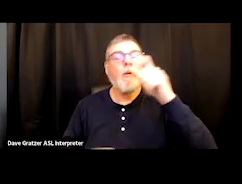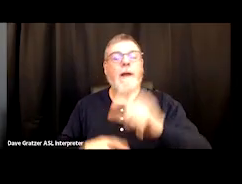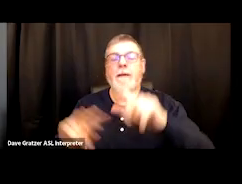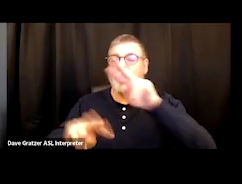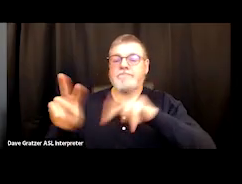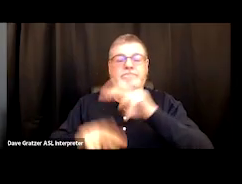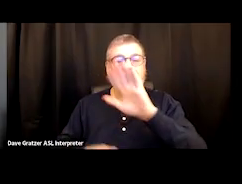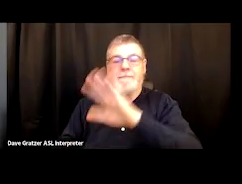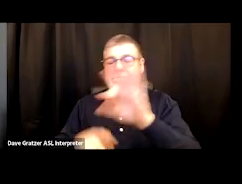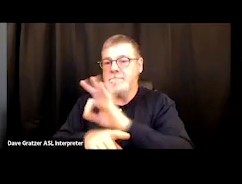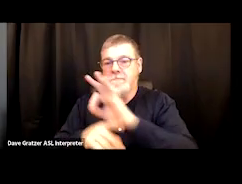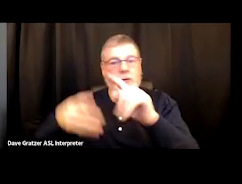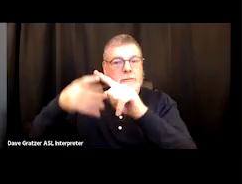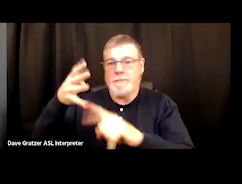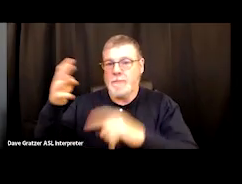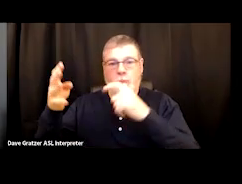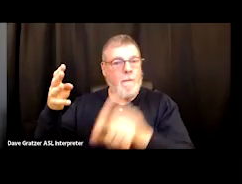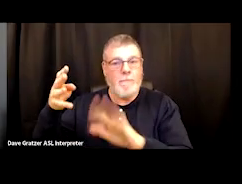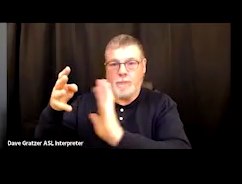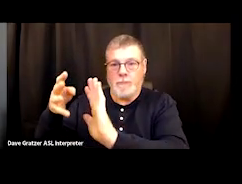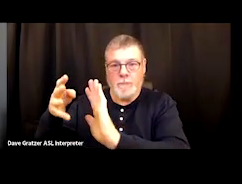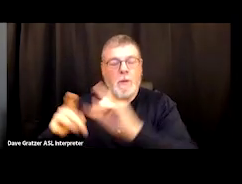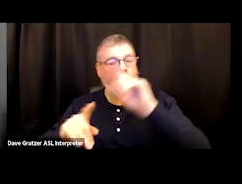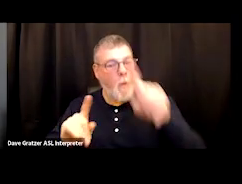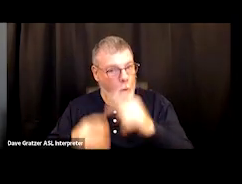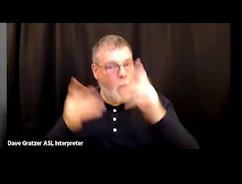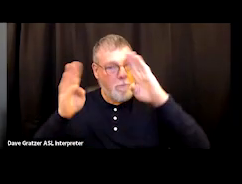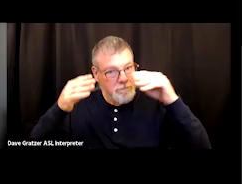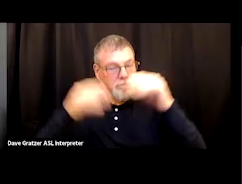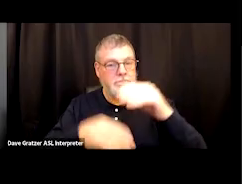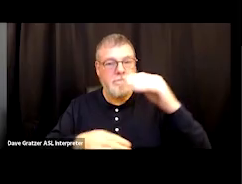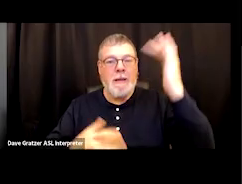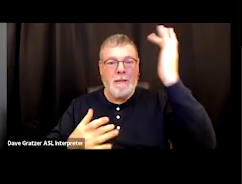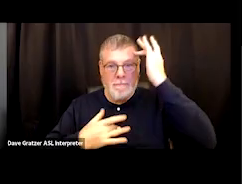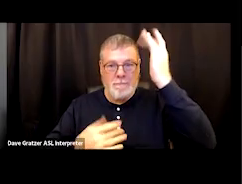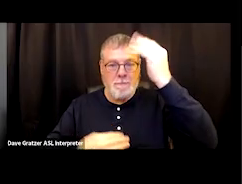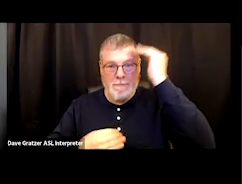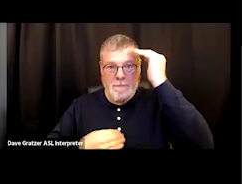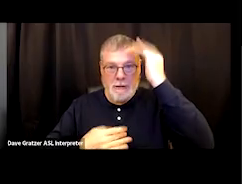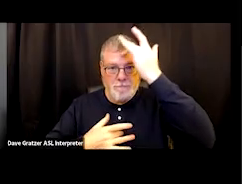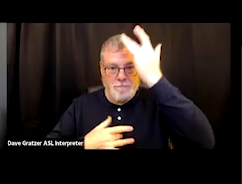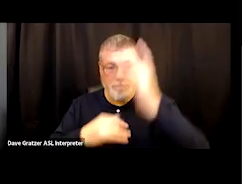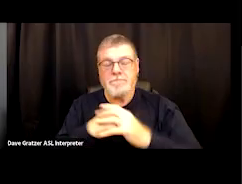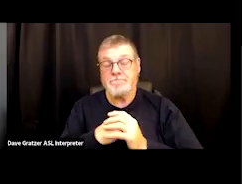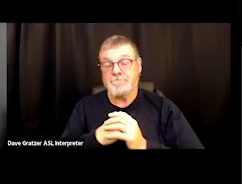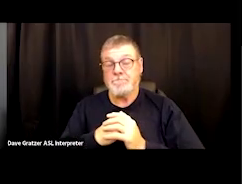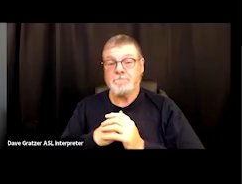their functioning in these four areas. These only pertain to the mental health disorder listings in social securities listing of impairments.